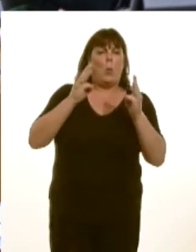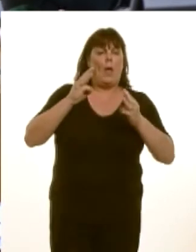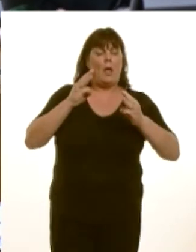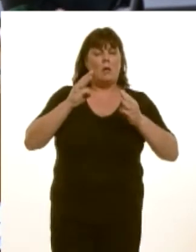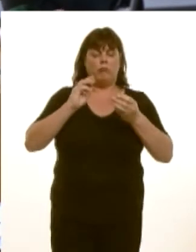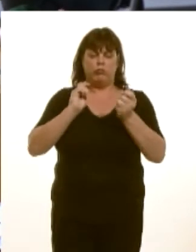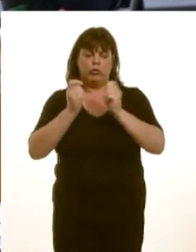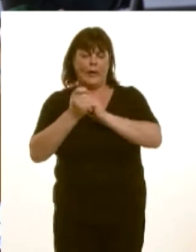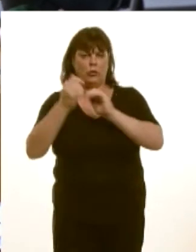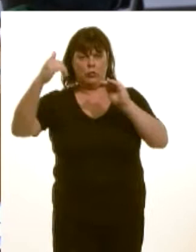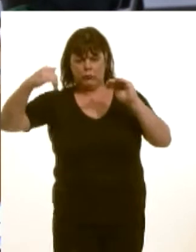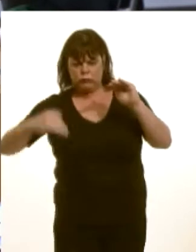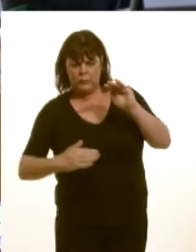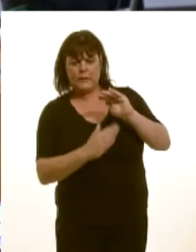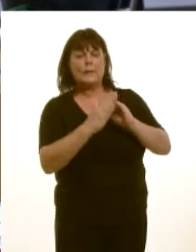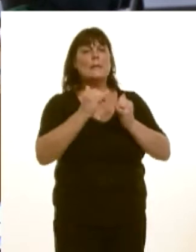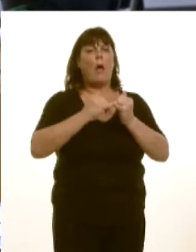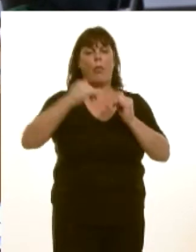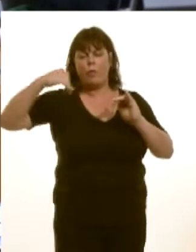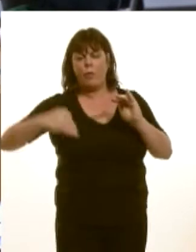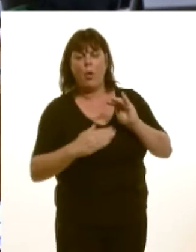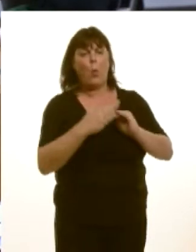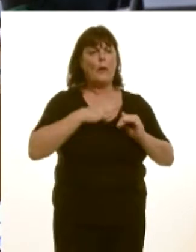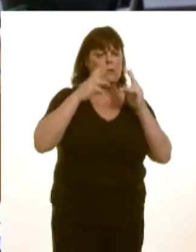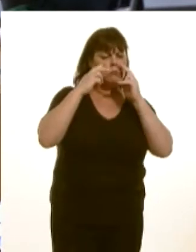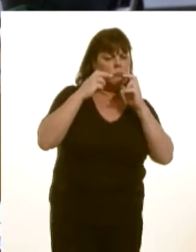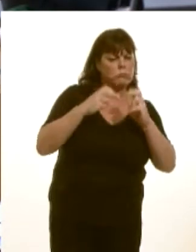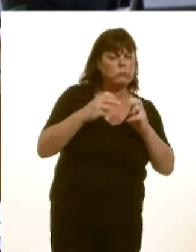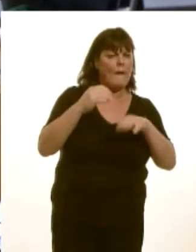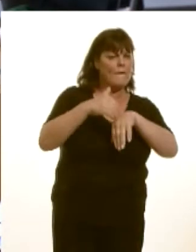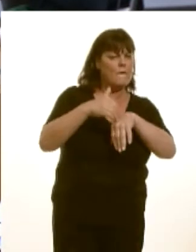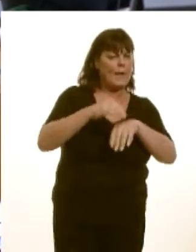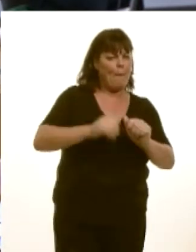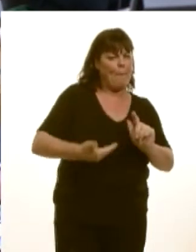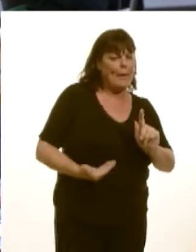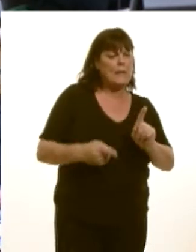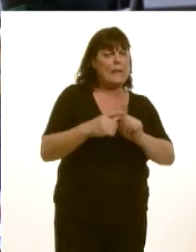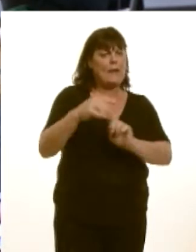public inquiry, our view is that the black route would significantly improve access to Wales, particularly Newport.